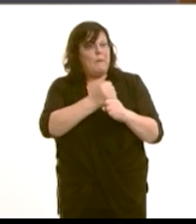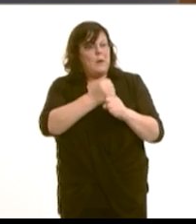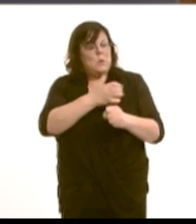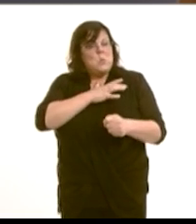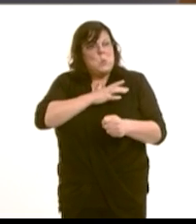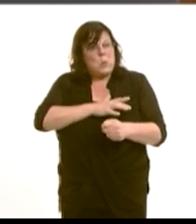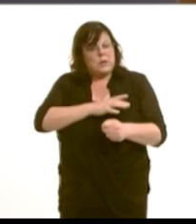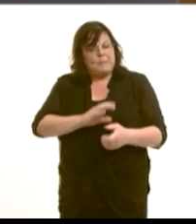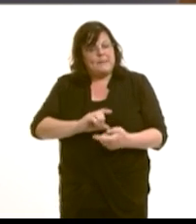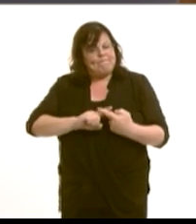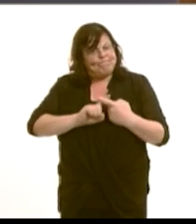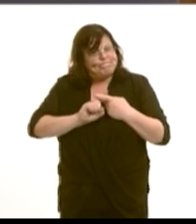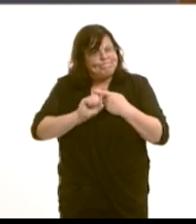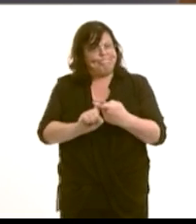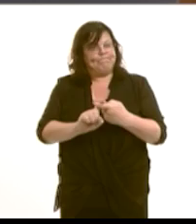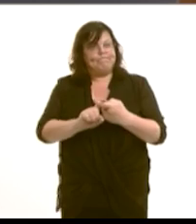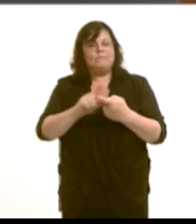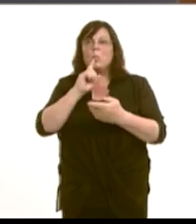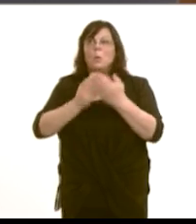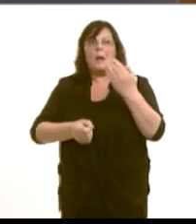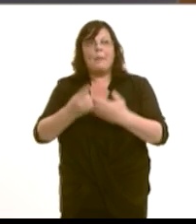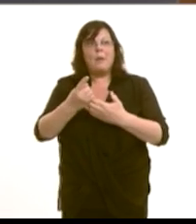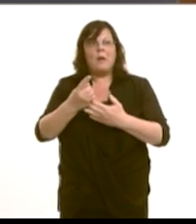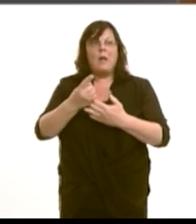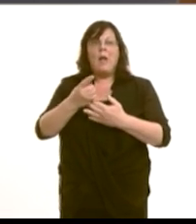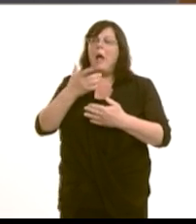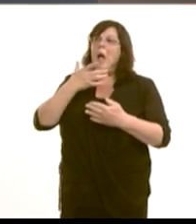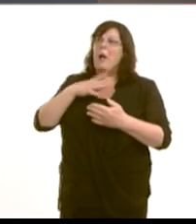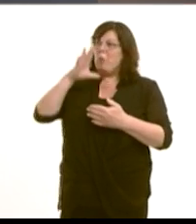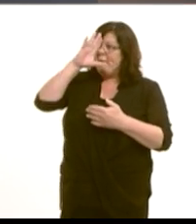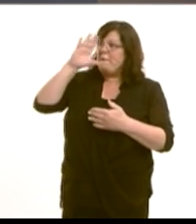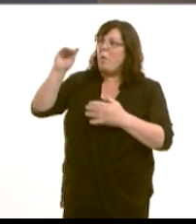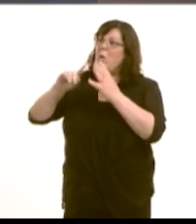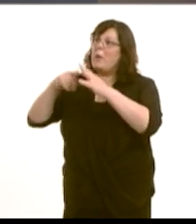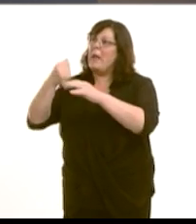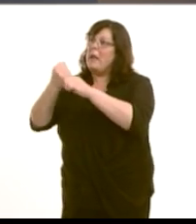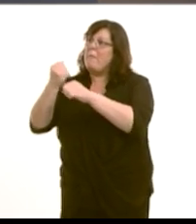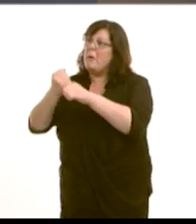and, secondly, why certainty needs to be provided as soon as possible at UK level.